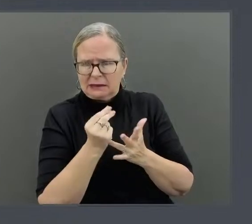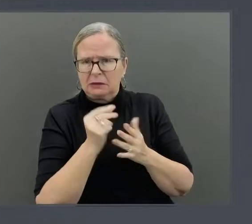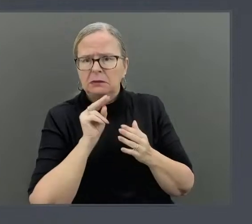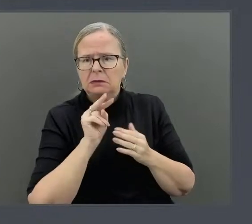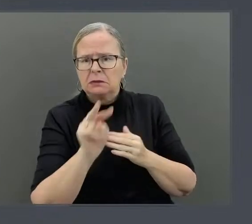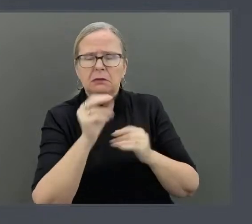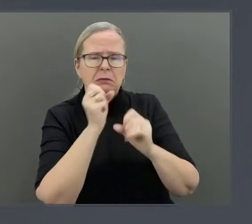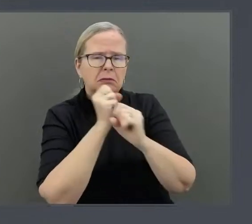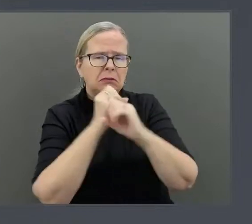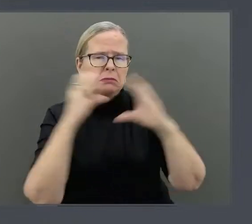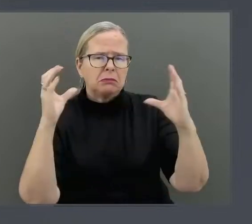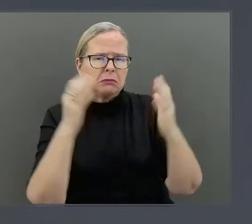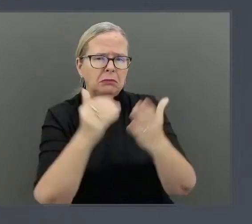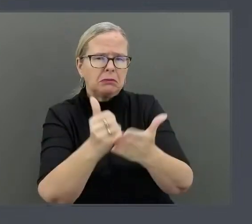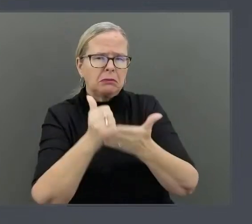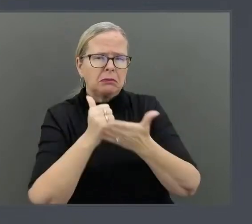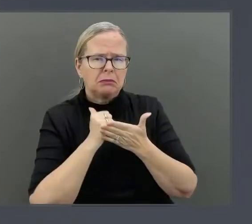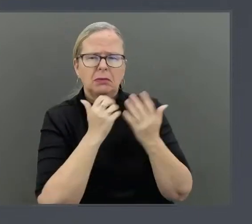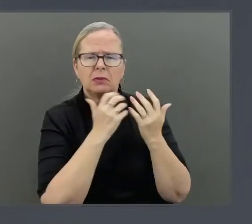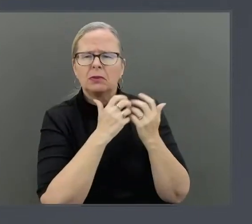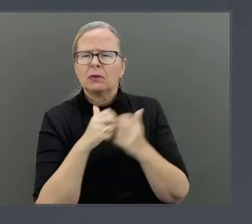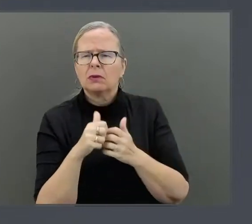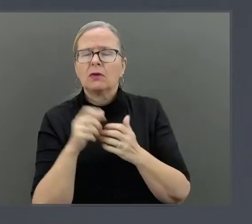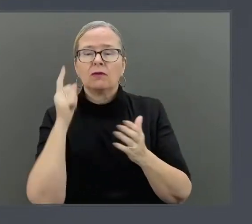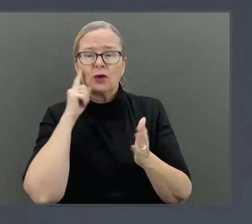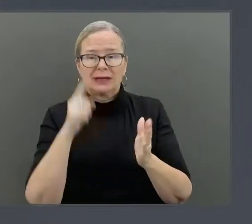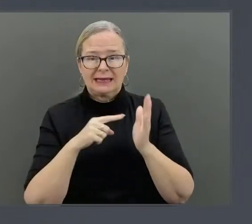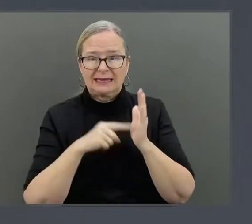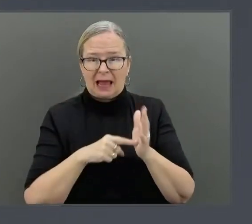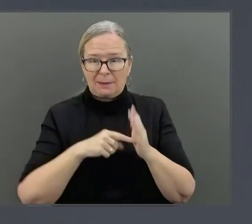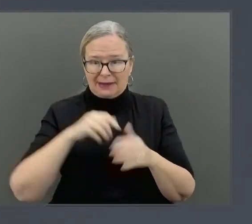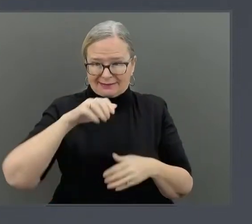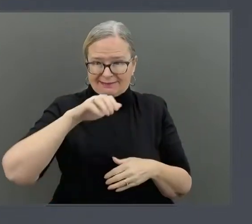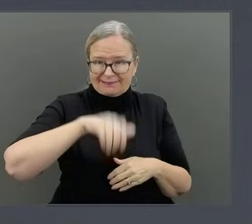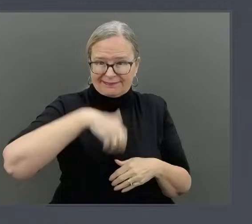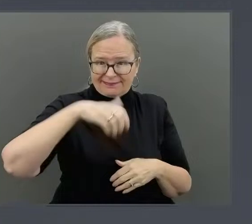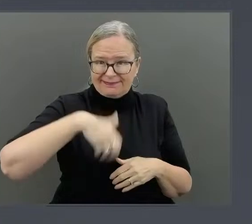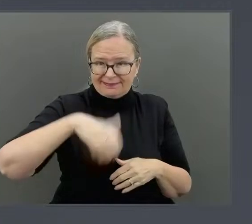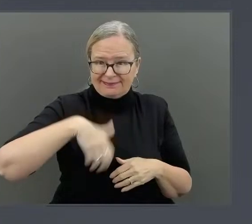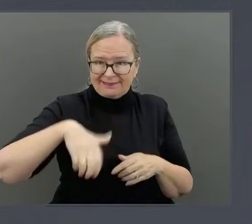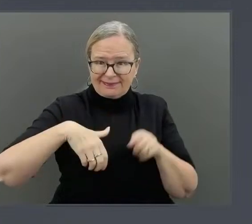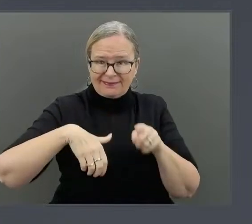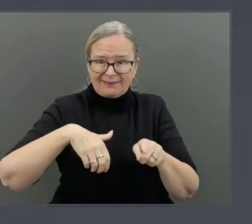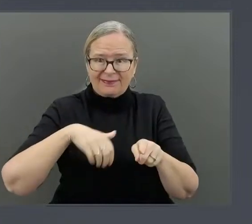hot spots and our ability to access them and once the cutting and replacing of pipe begins